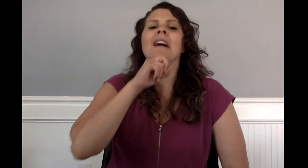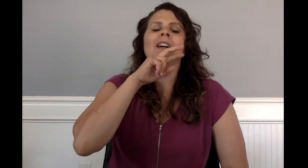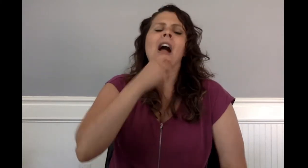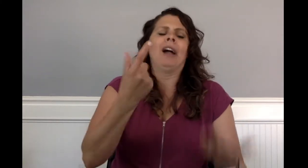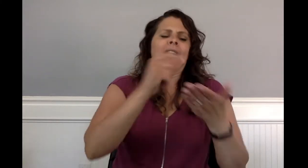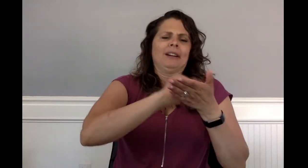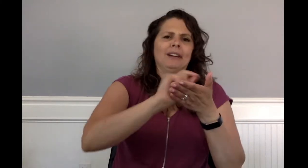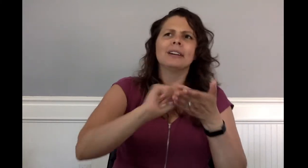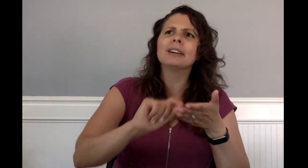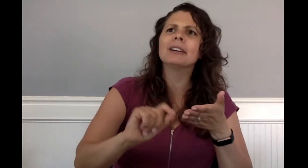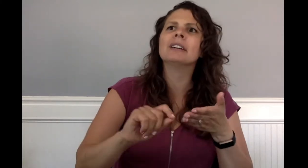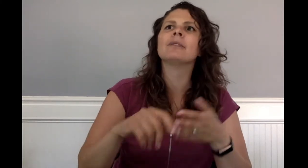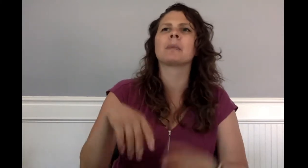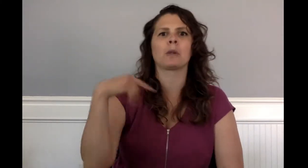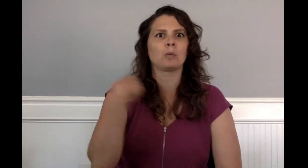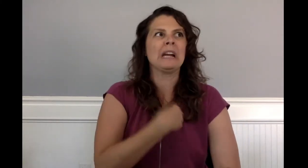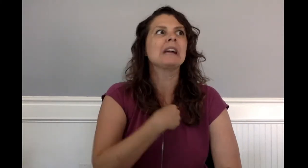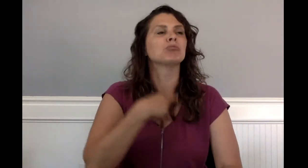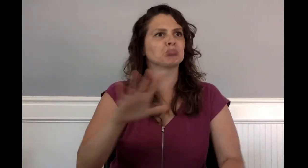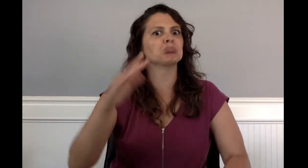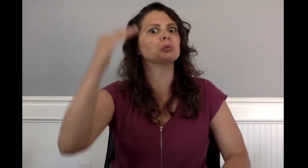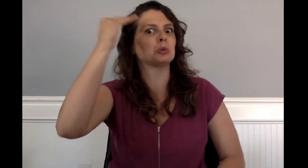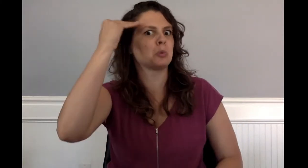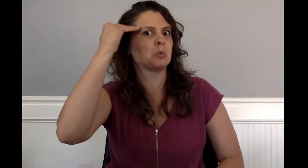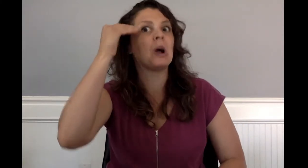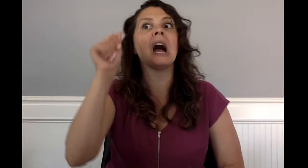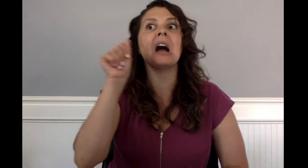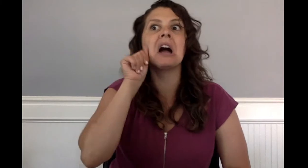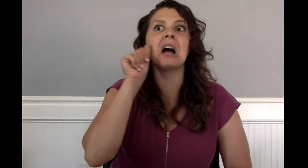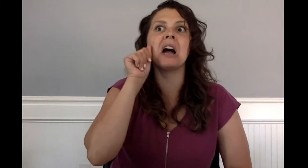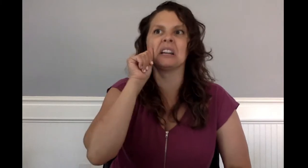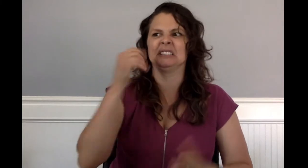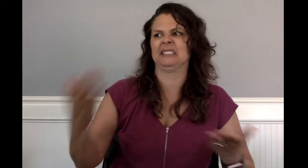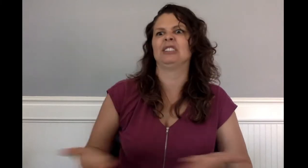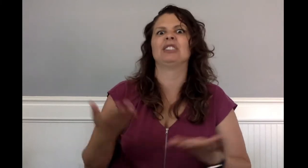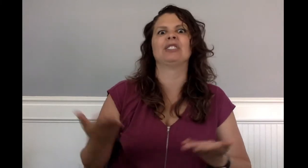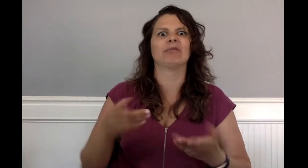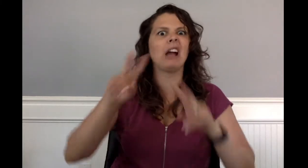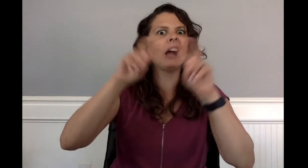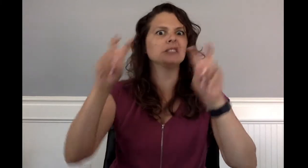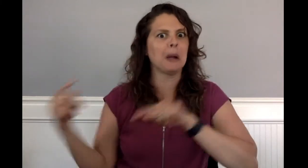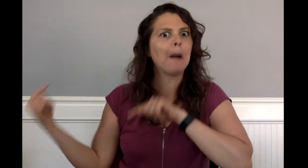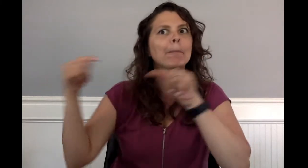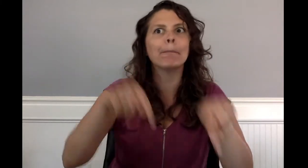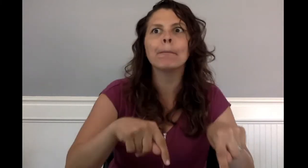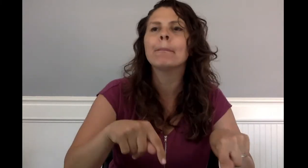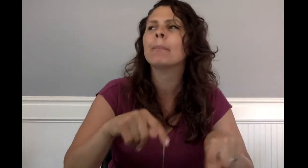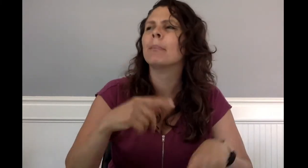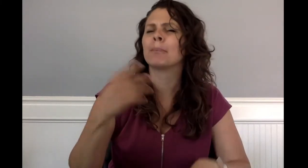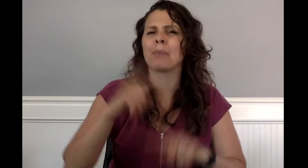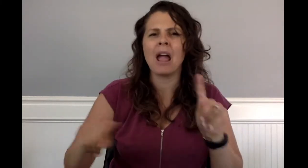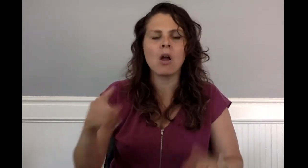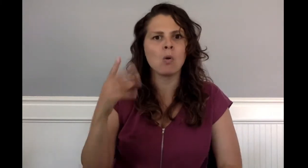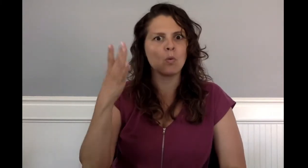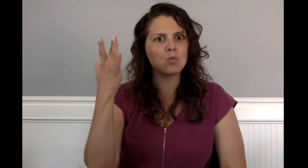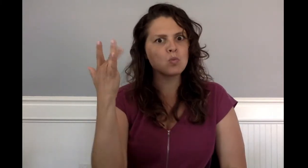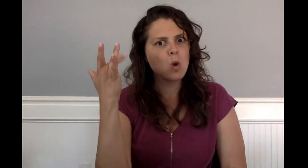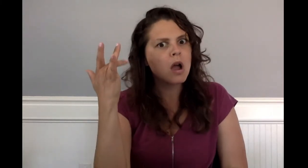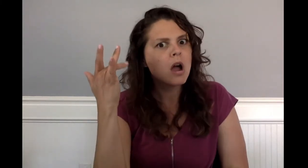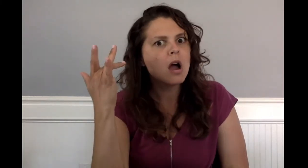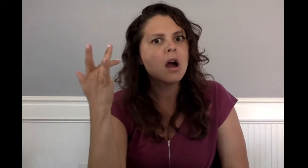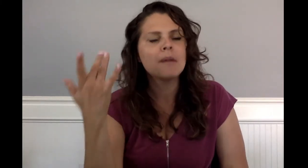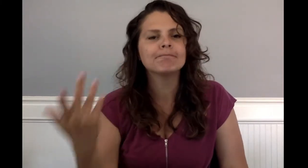Then Frog wrote: “We know Aggie came to the castle. But WHY?”